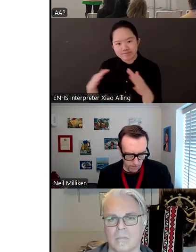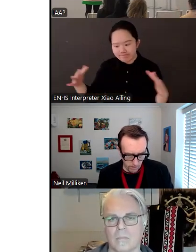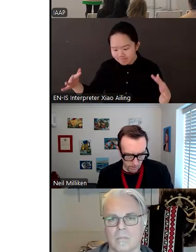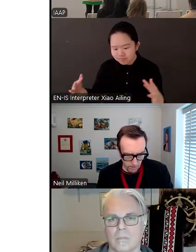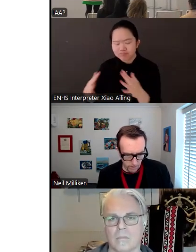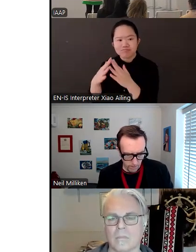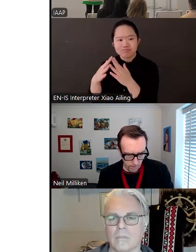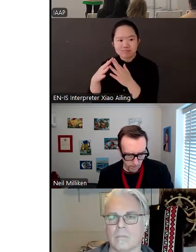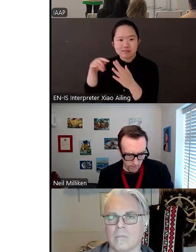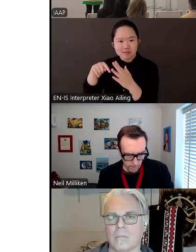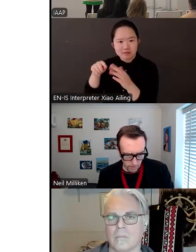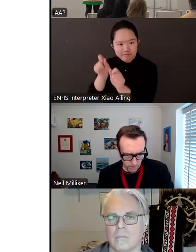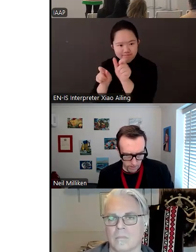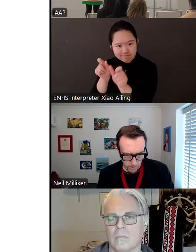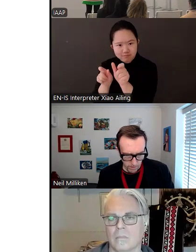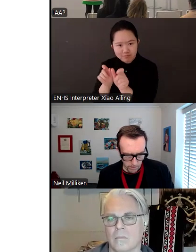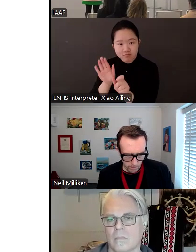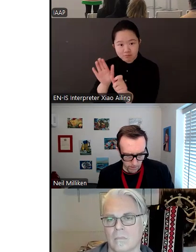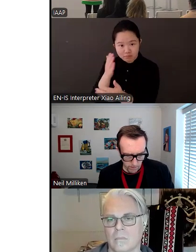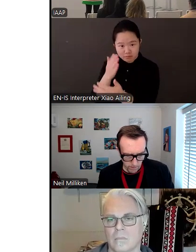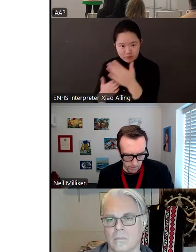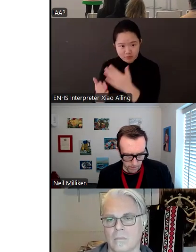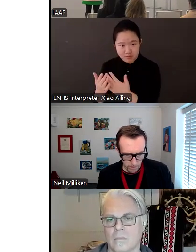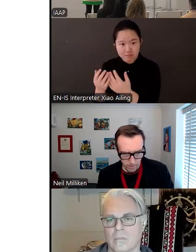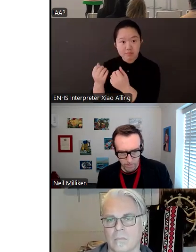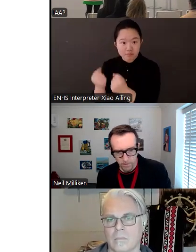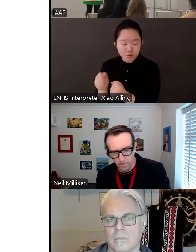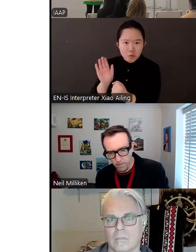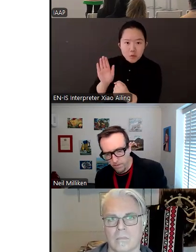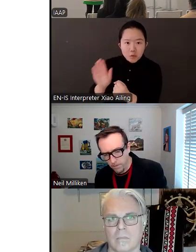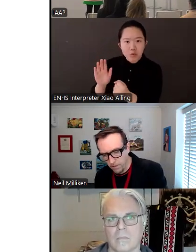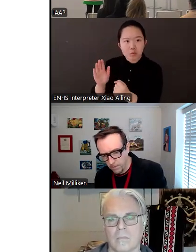yeah, make people with disabilities define their own experience of living with disabilities.